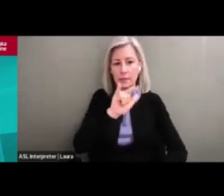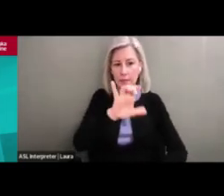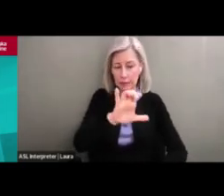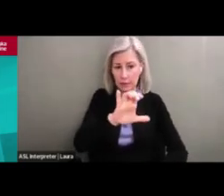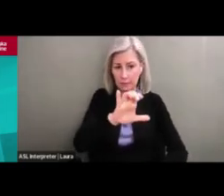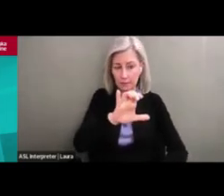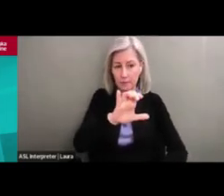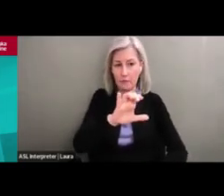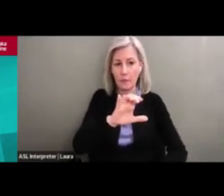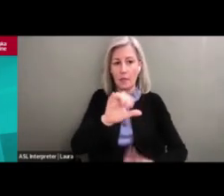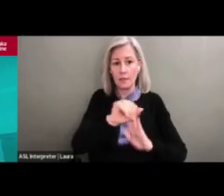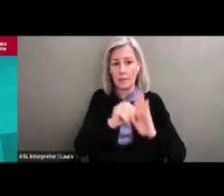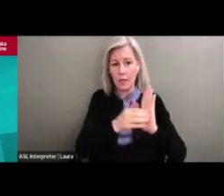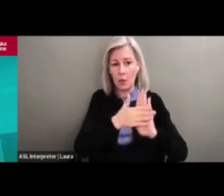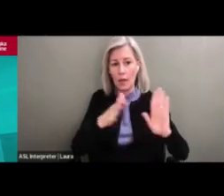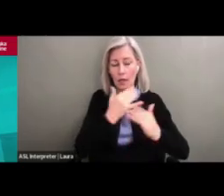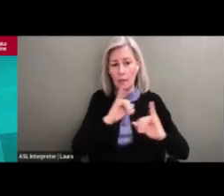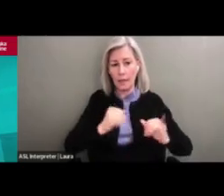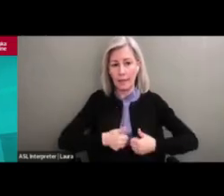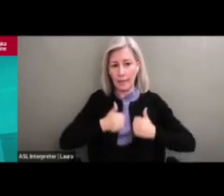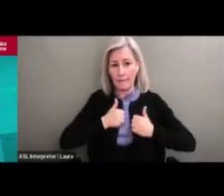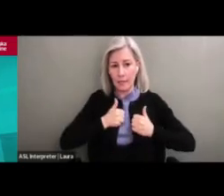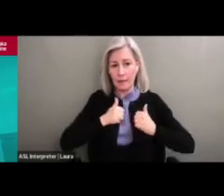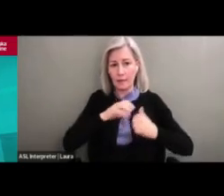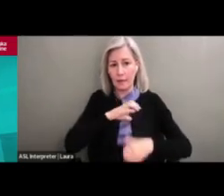in disability policy and meet others who are working in the field.